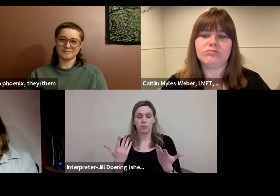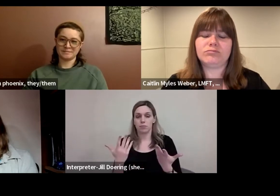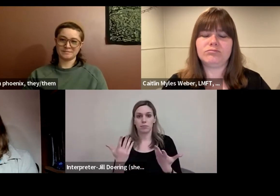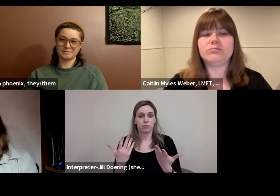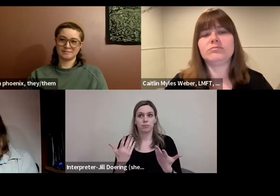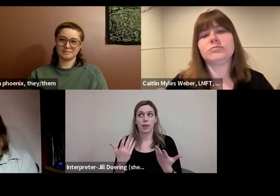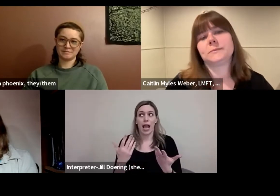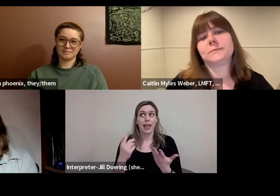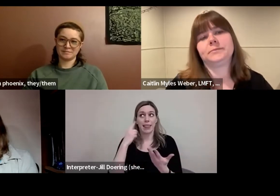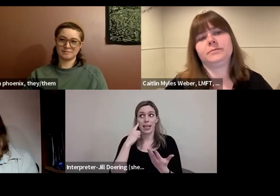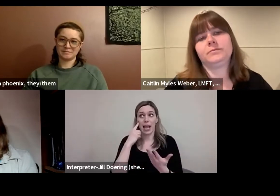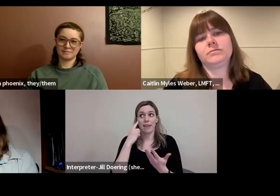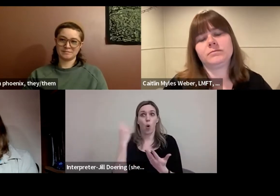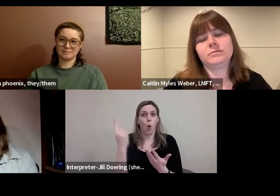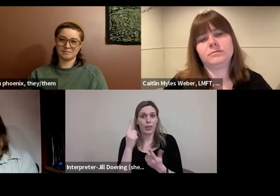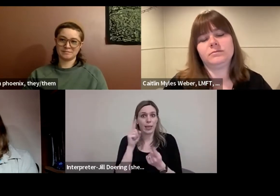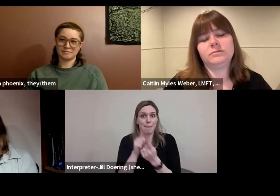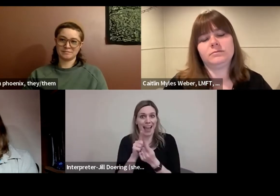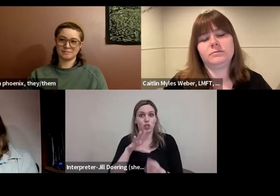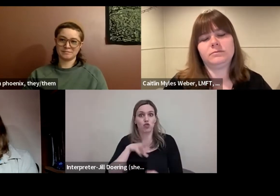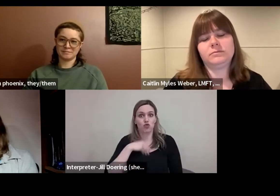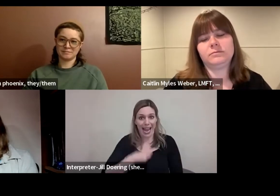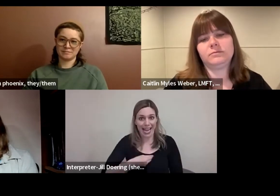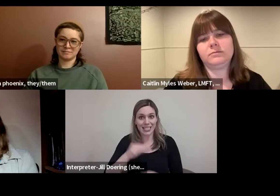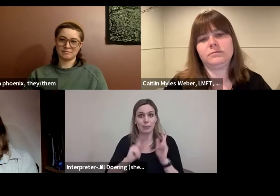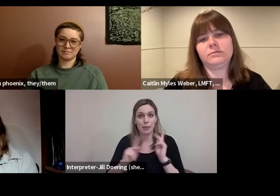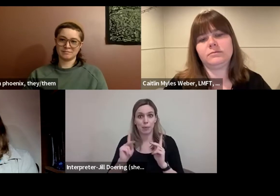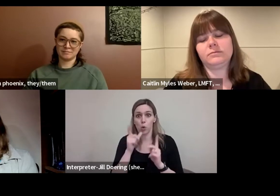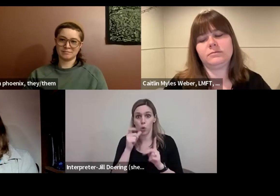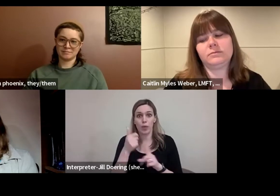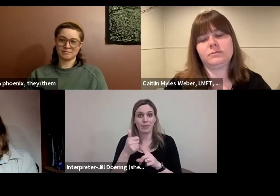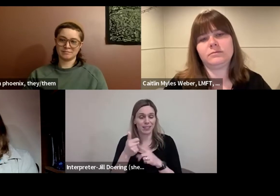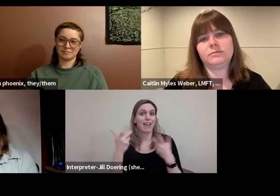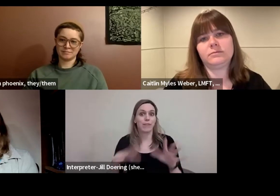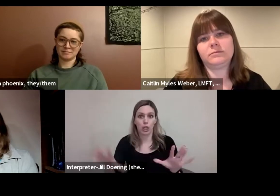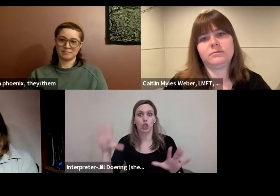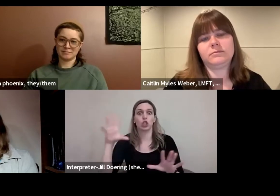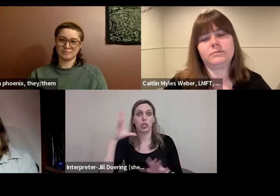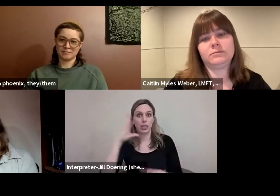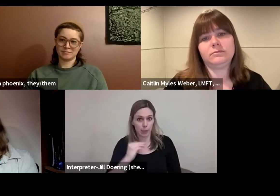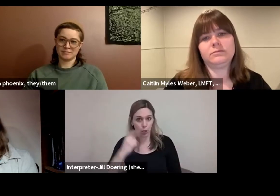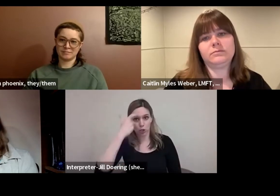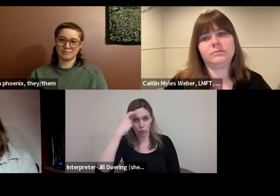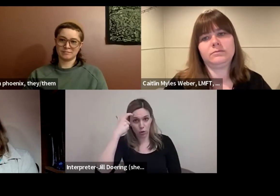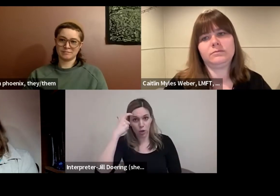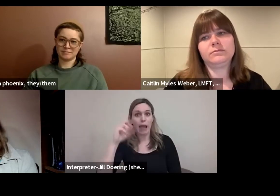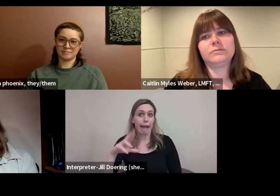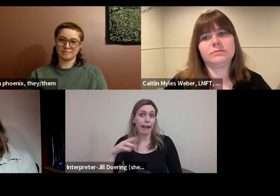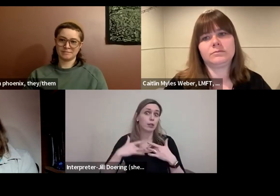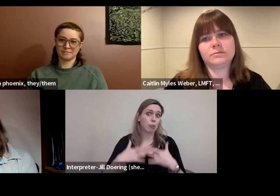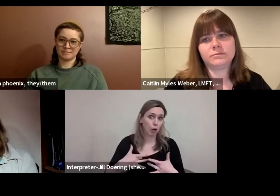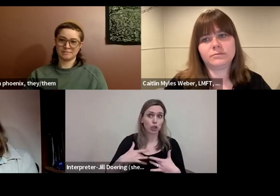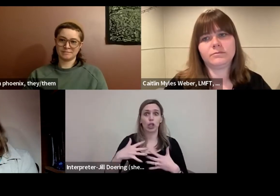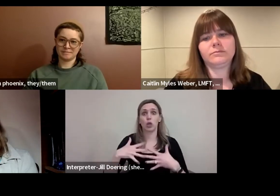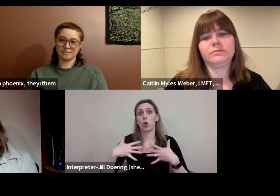And the same would be true for, I don't know, a trans person who hasn't experienced depression or anxiety. And I'm not sure if that's true for all of us,